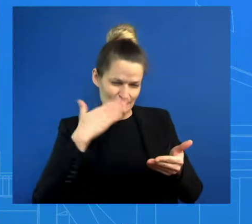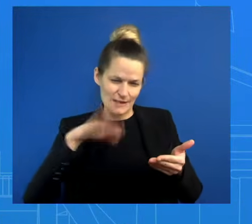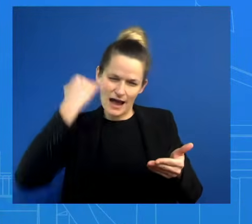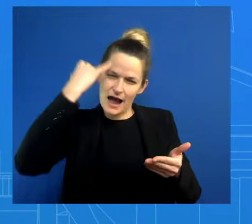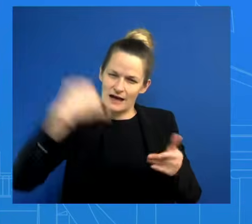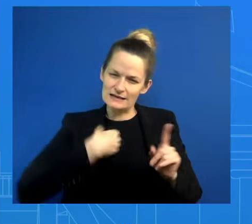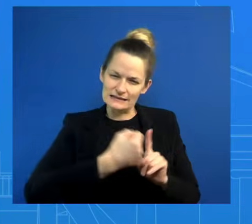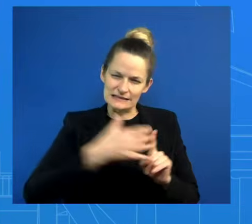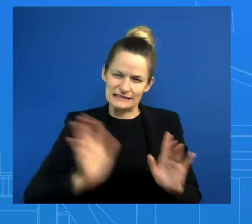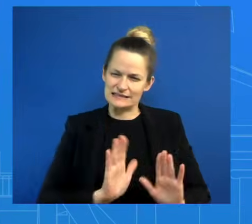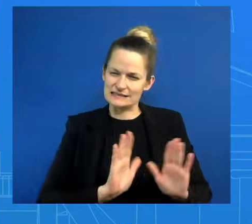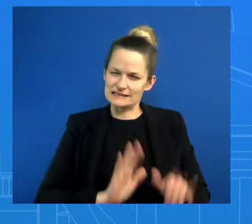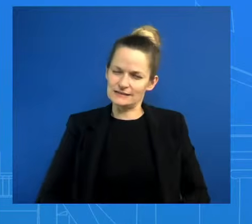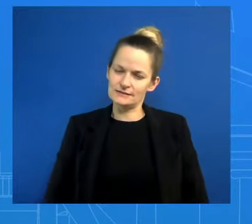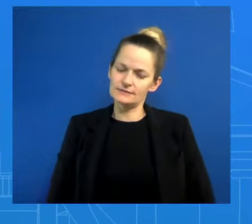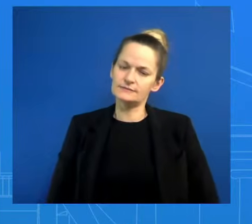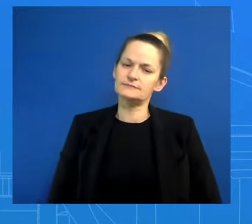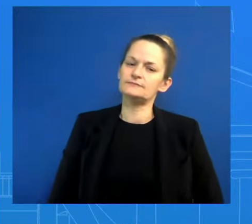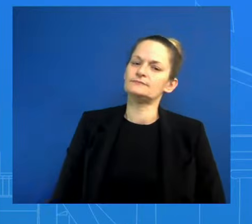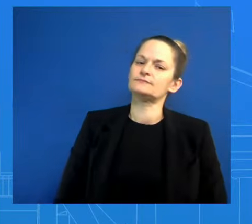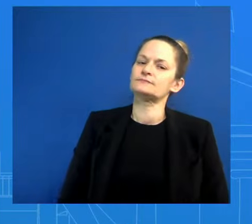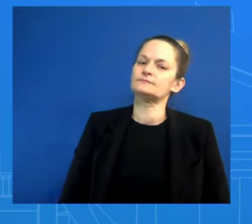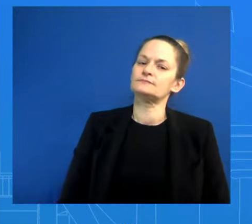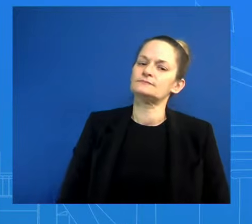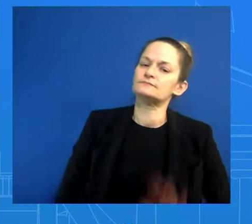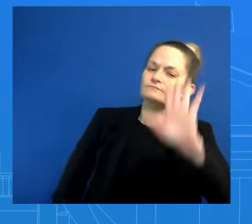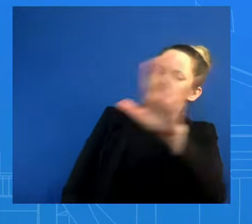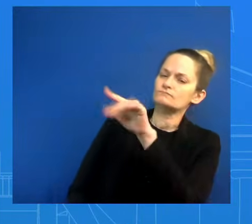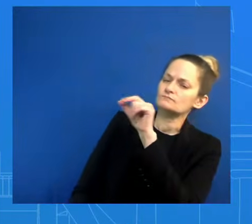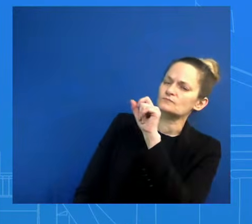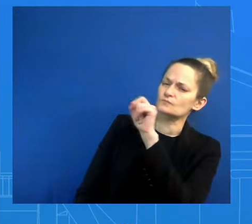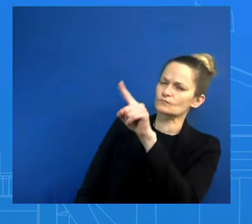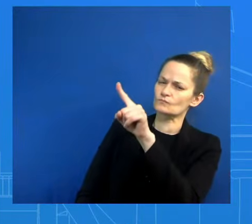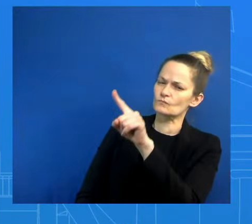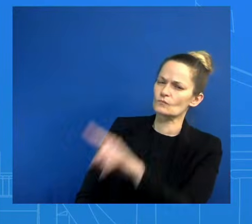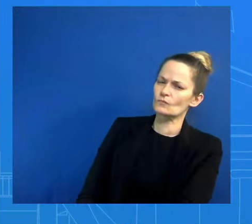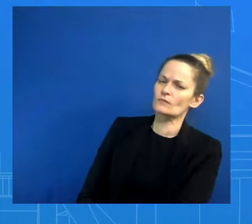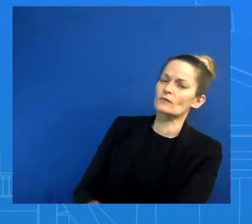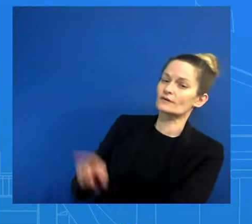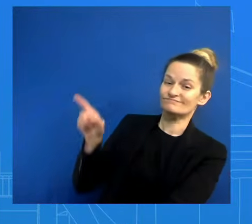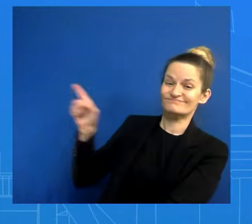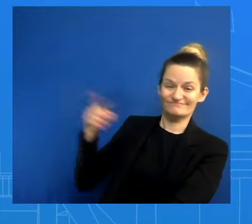China is easing its COVID-zero restrictions. I'm wondering if you could talk about whether that's something